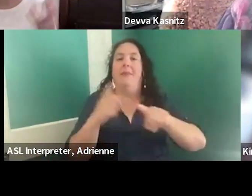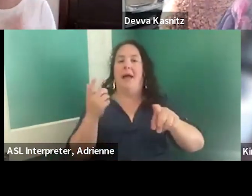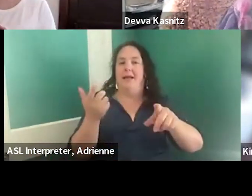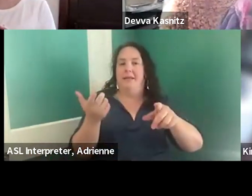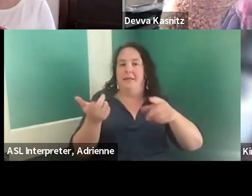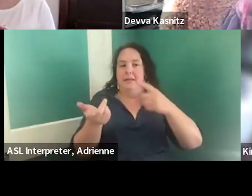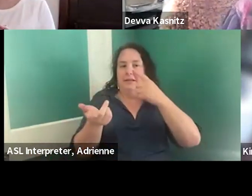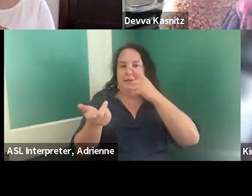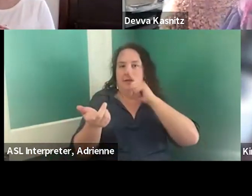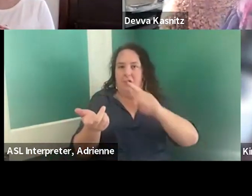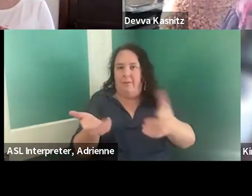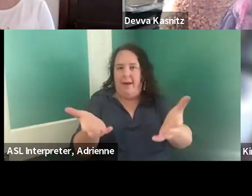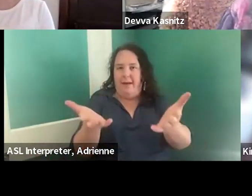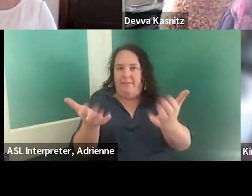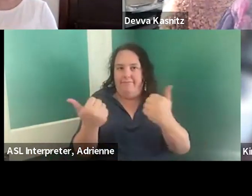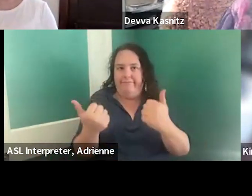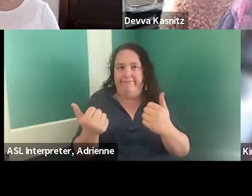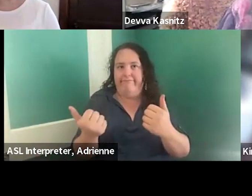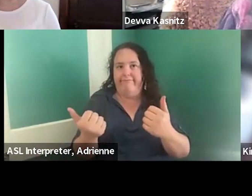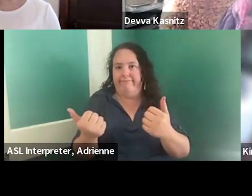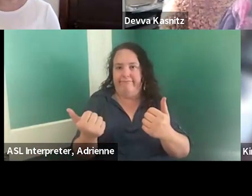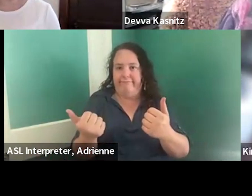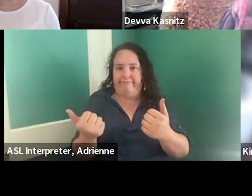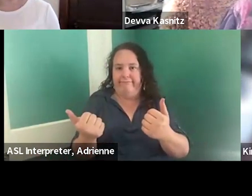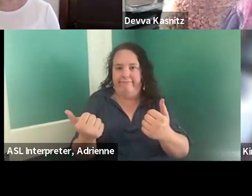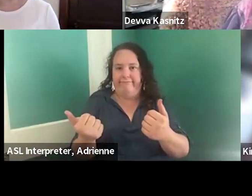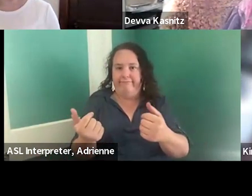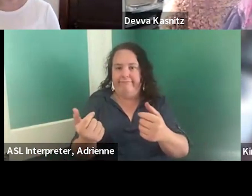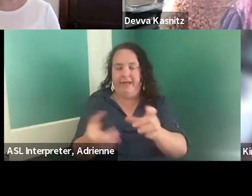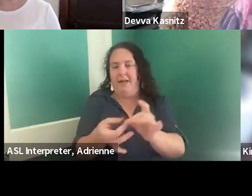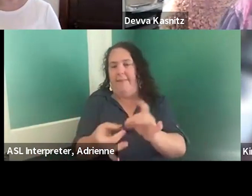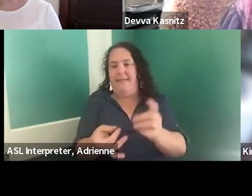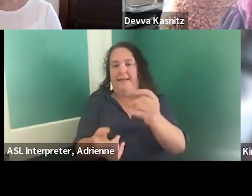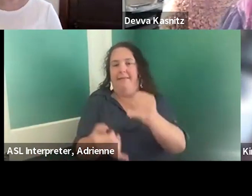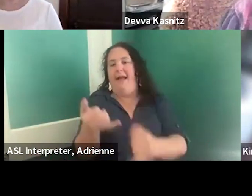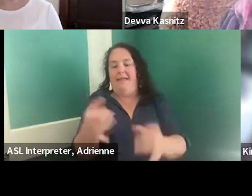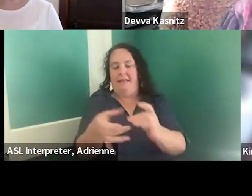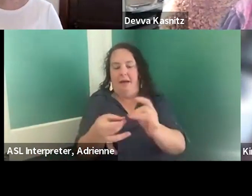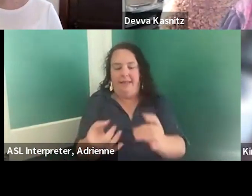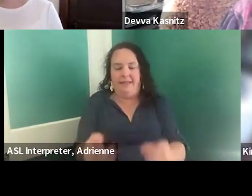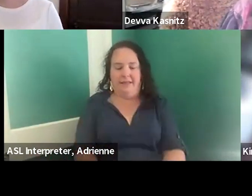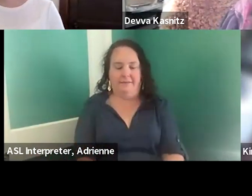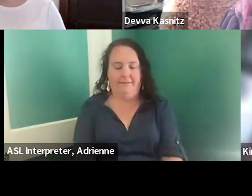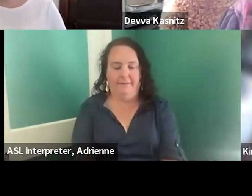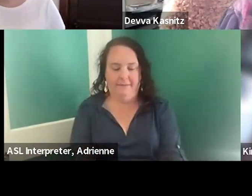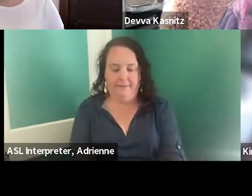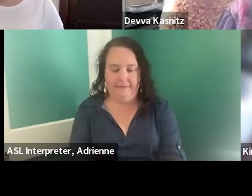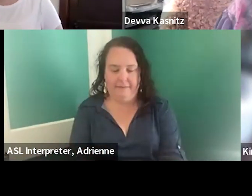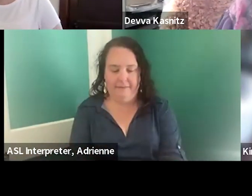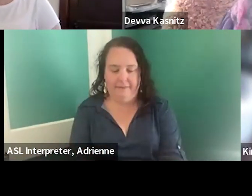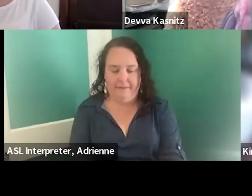Give it a thought, give it a moment, and jump in when you have a closing thought you'd like to share with the audience.